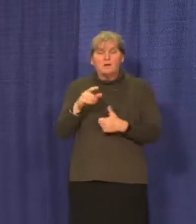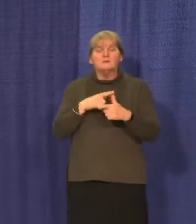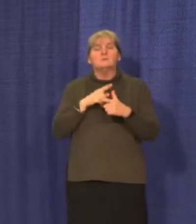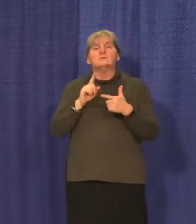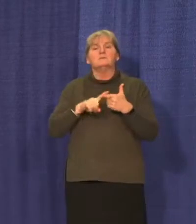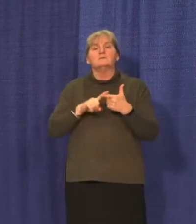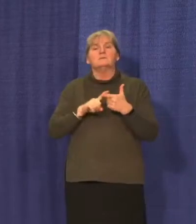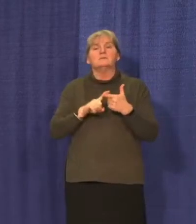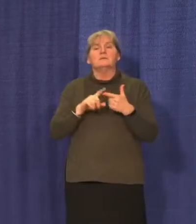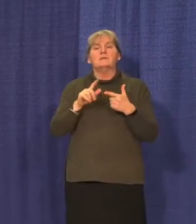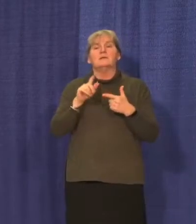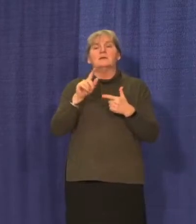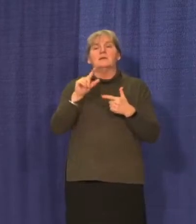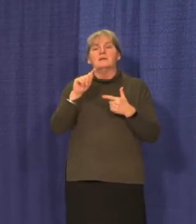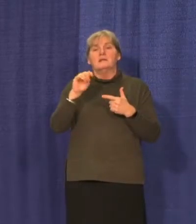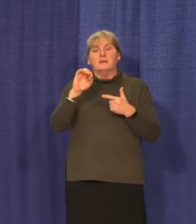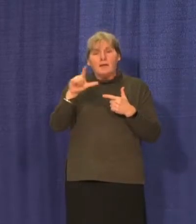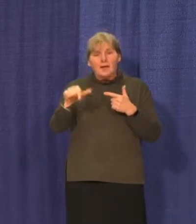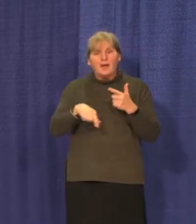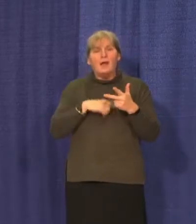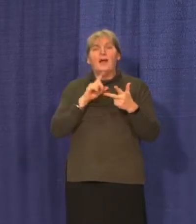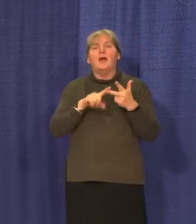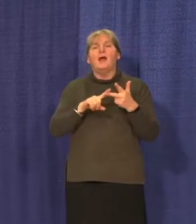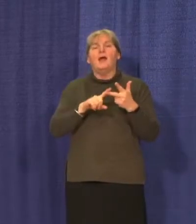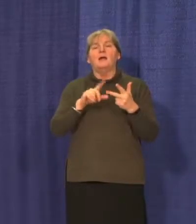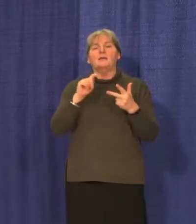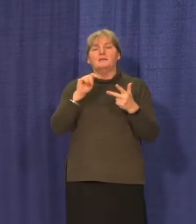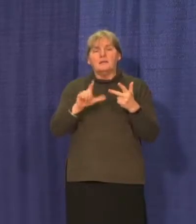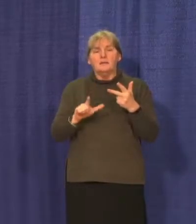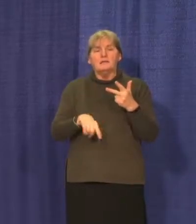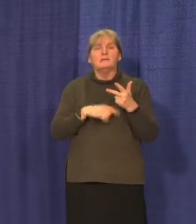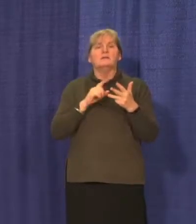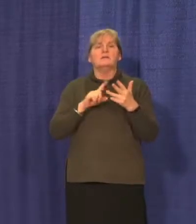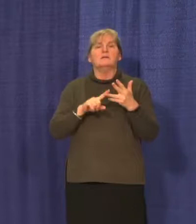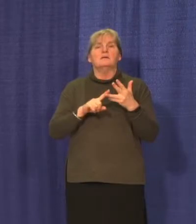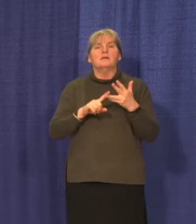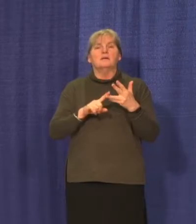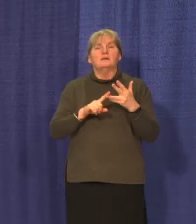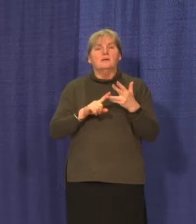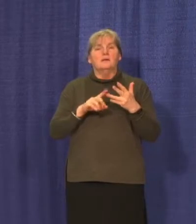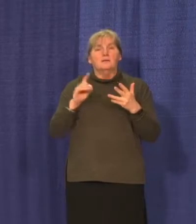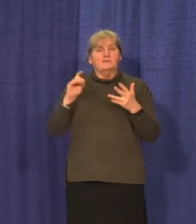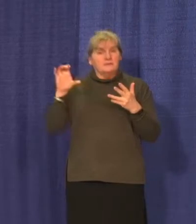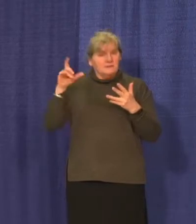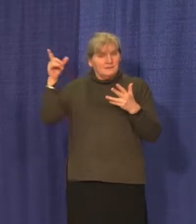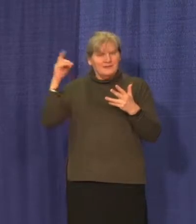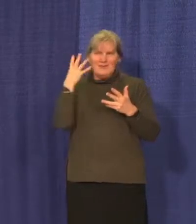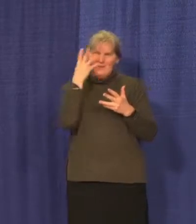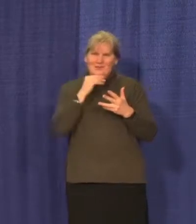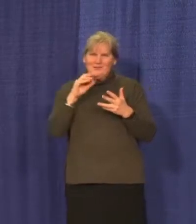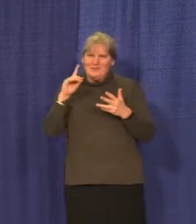if you're living in... Or even Dawson City, beautiful